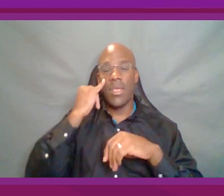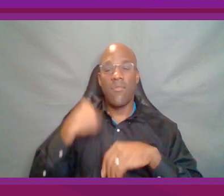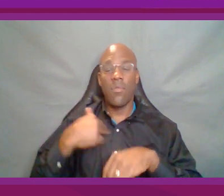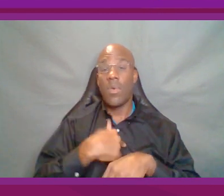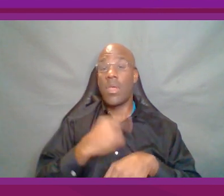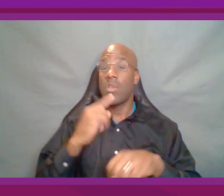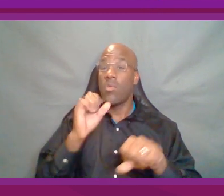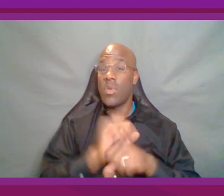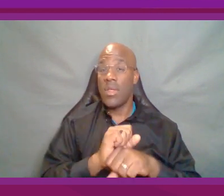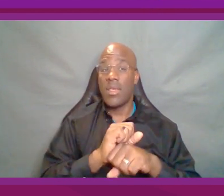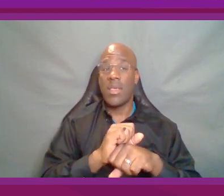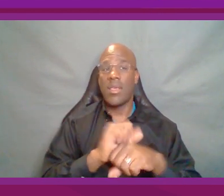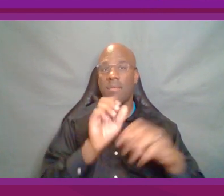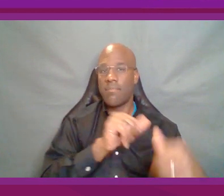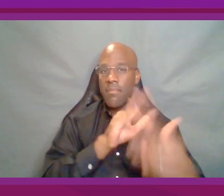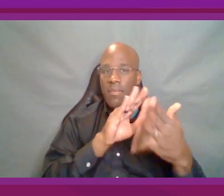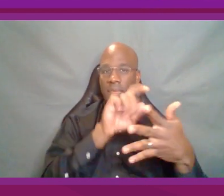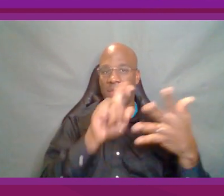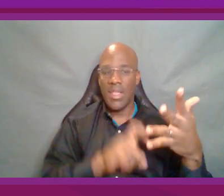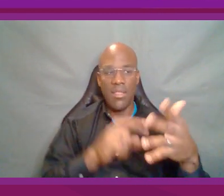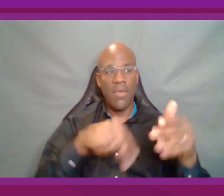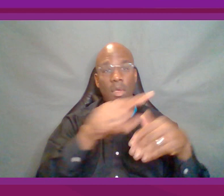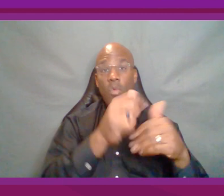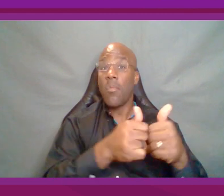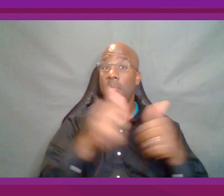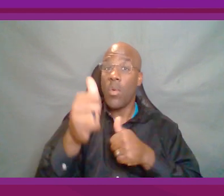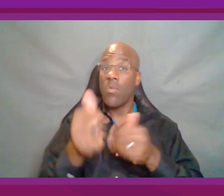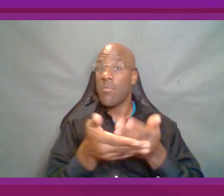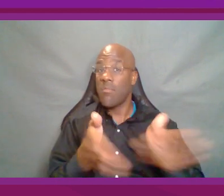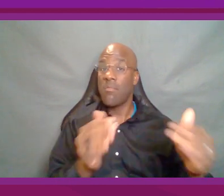and really attending to the needs of people who are the most marginalized in a space, then